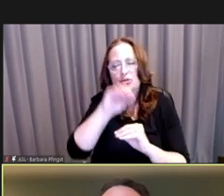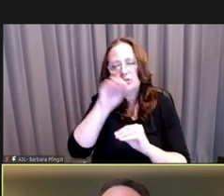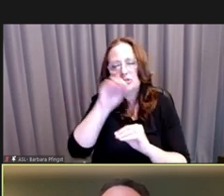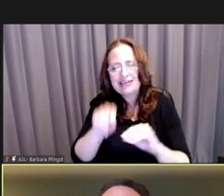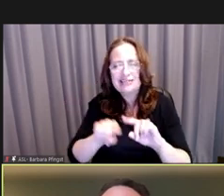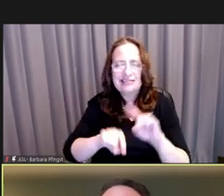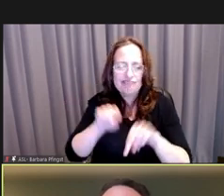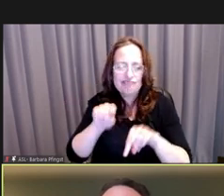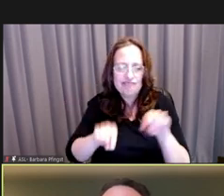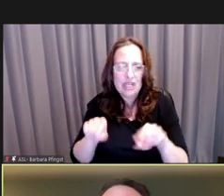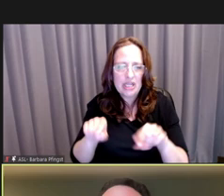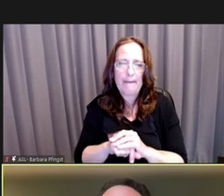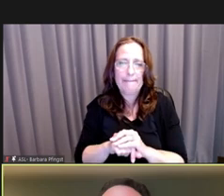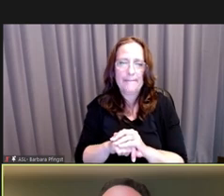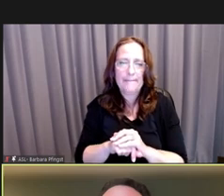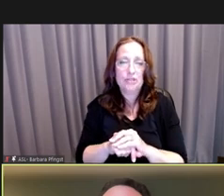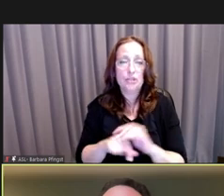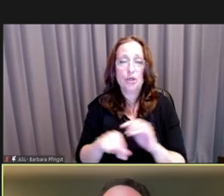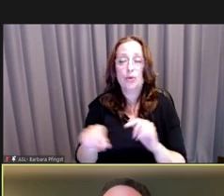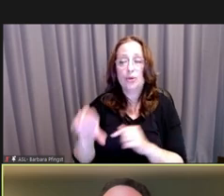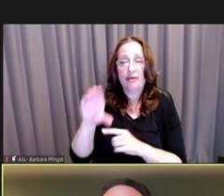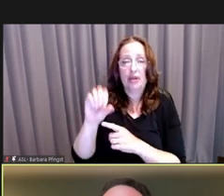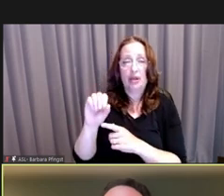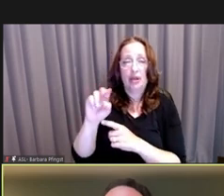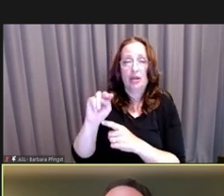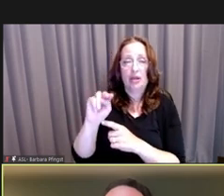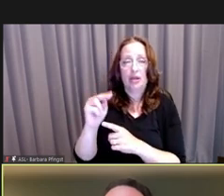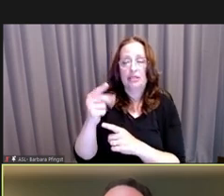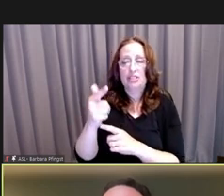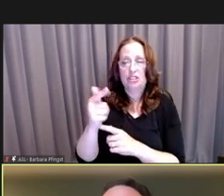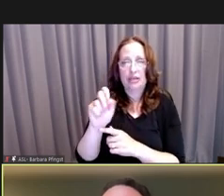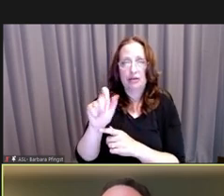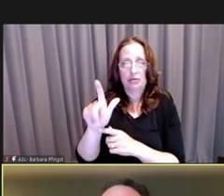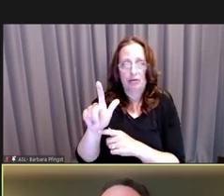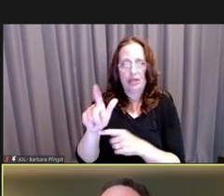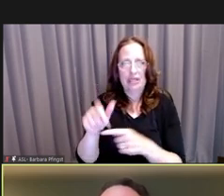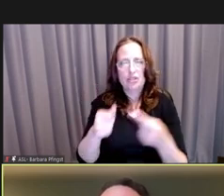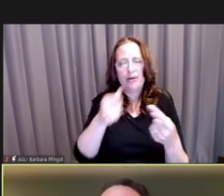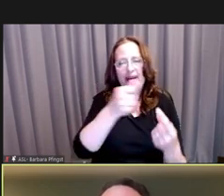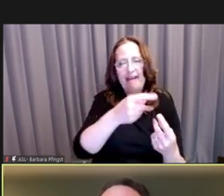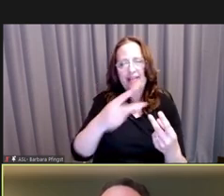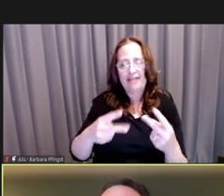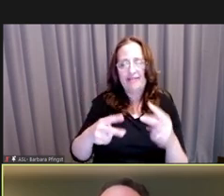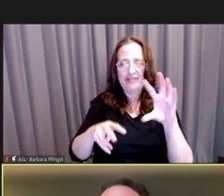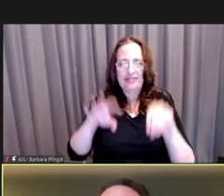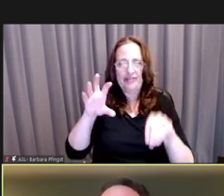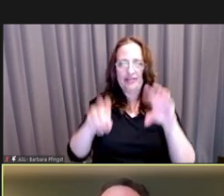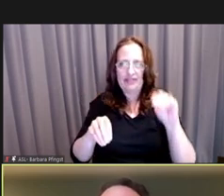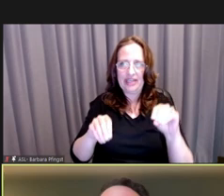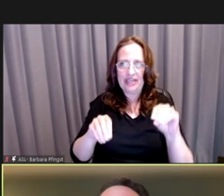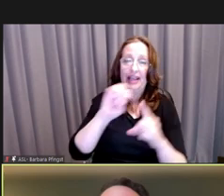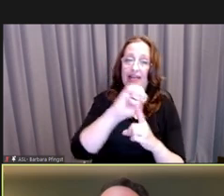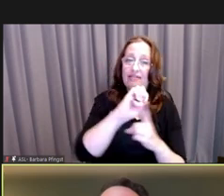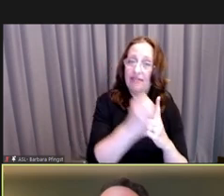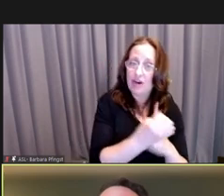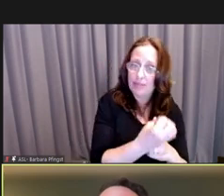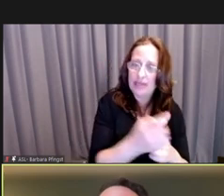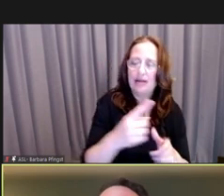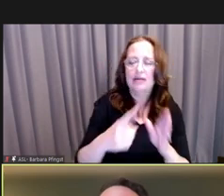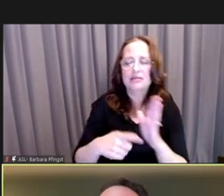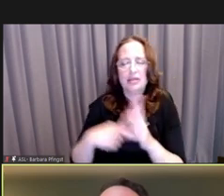about half of those cases are environmental. Half are genetic. And when we talk about environmental, by and large, we're talking about things that happen as an acquired